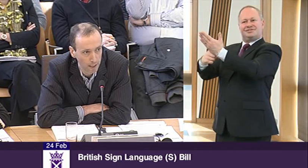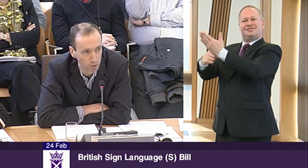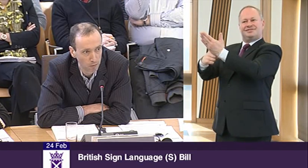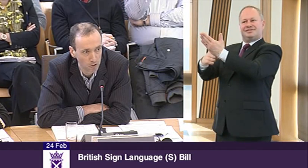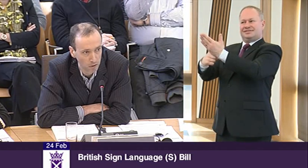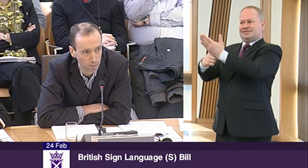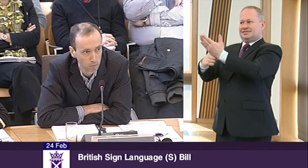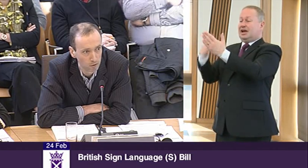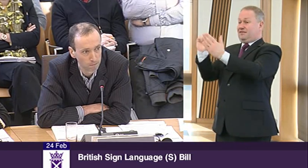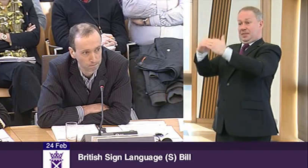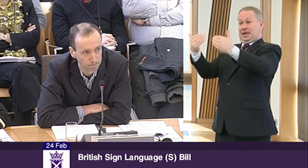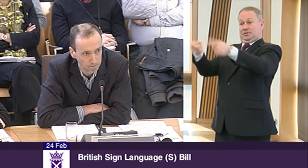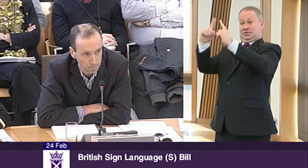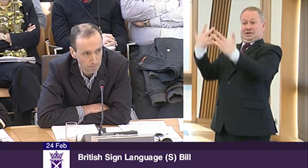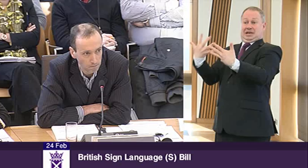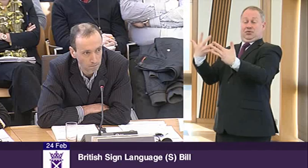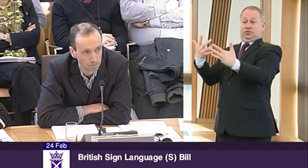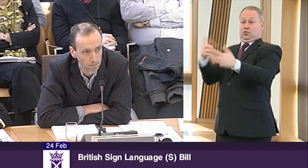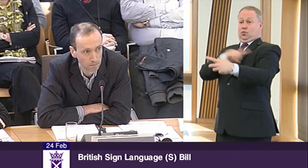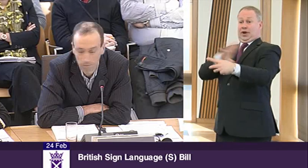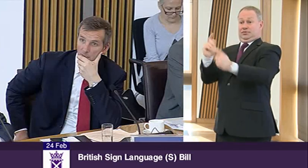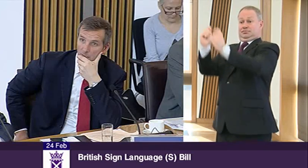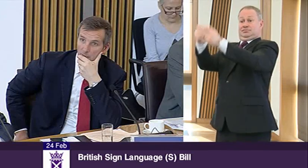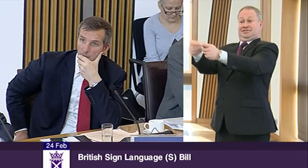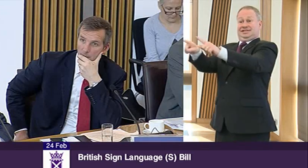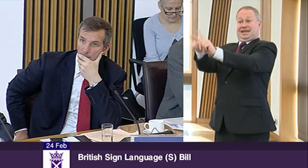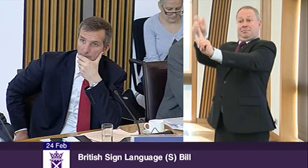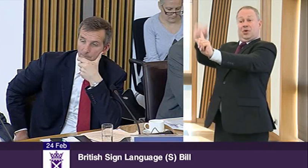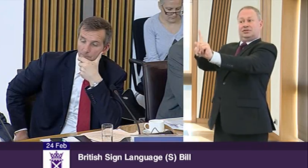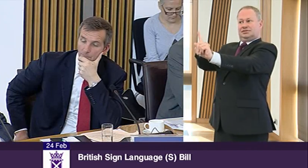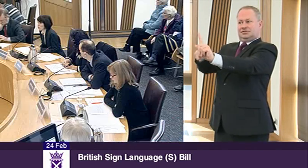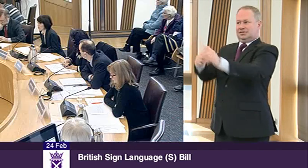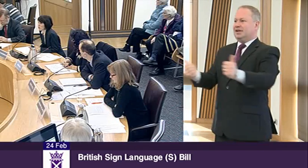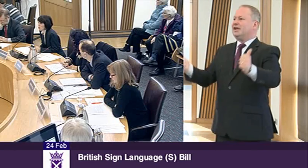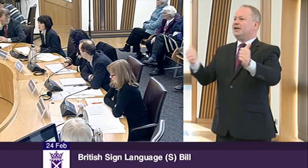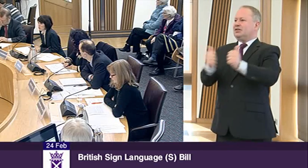that we have a language minister at the moment.